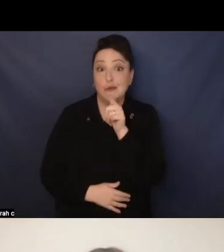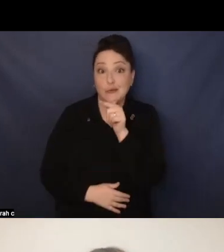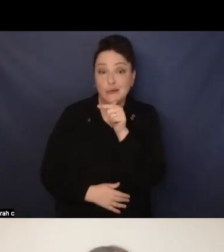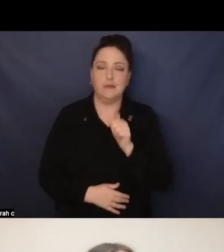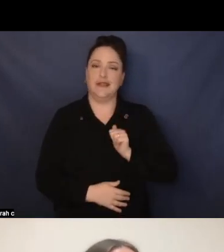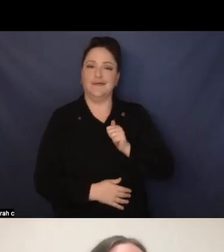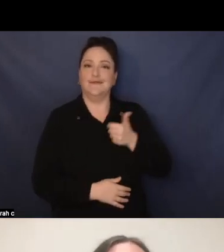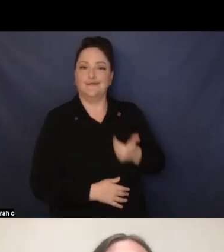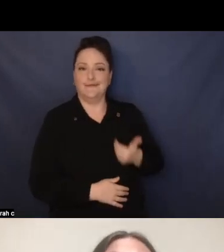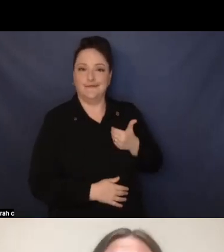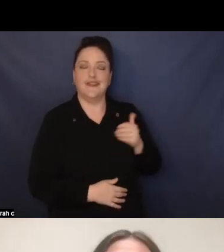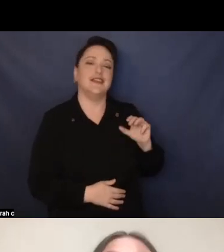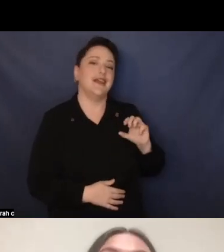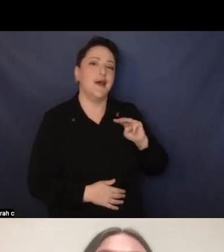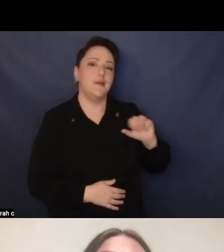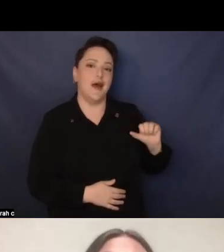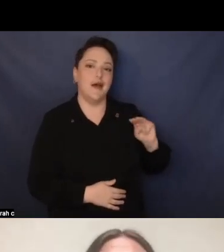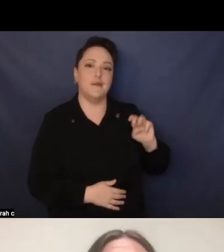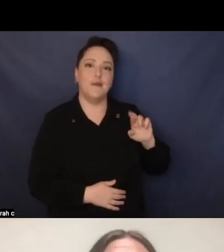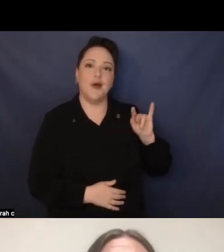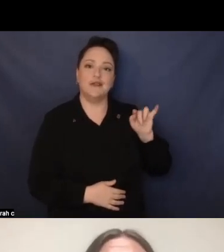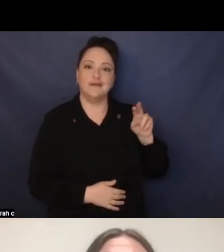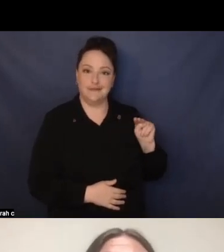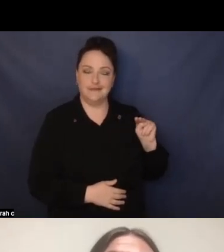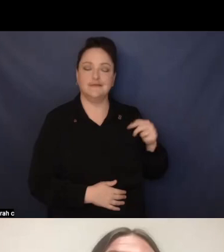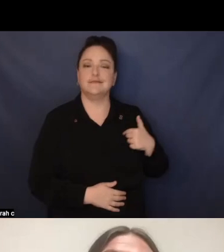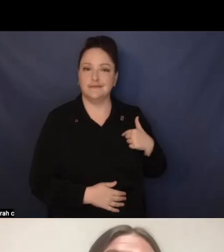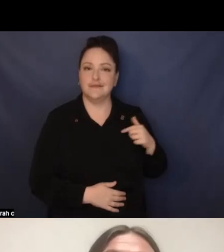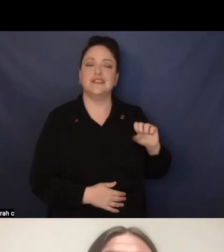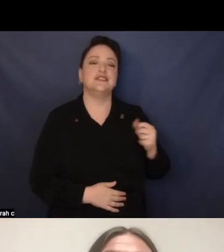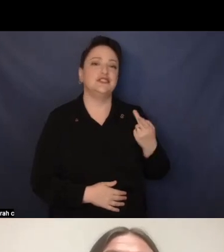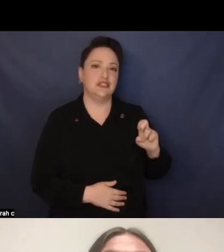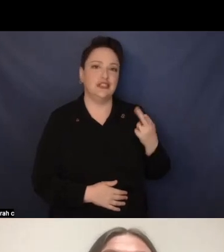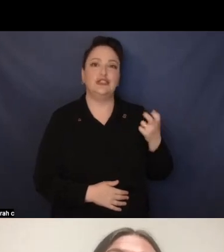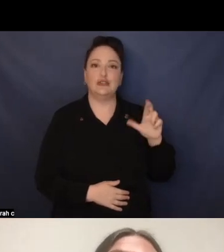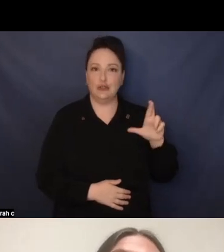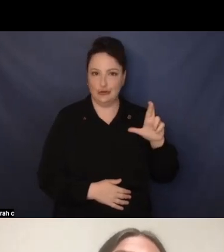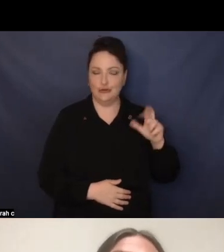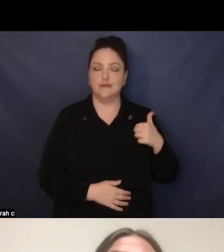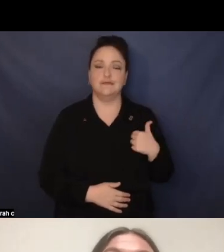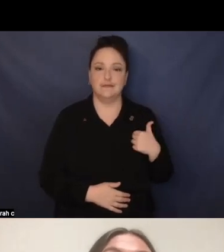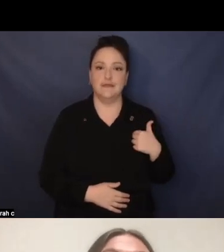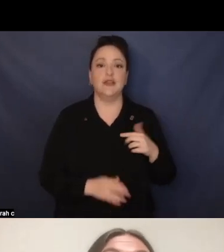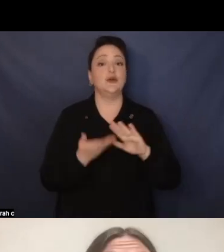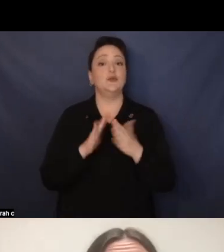everyone my name is Emma Martin. I use she/hers pronouns. I'm the Community Engagement Program